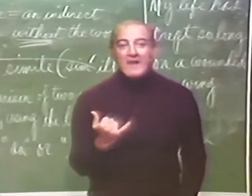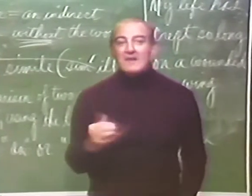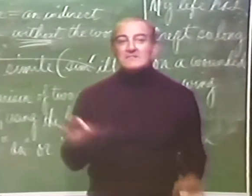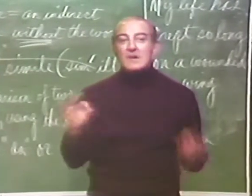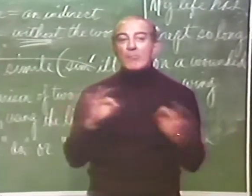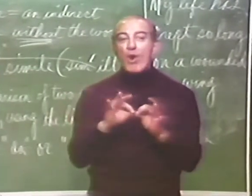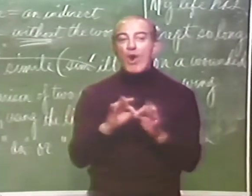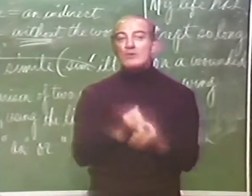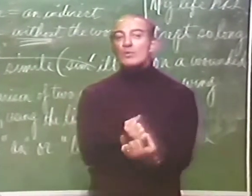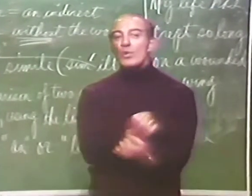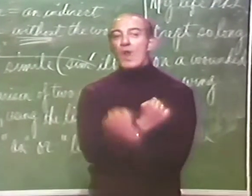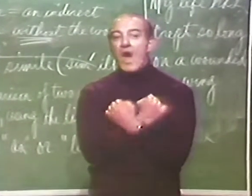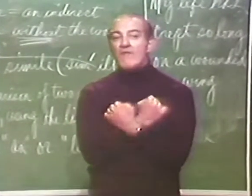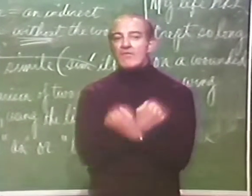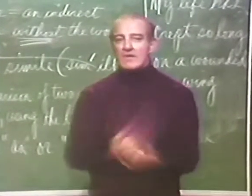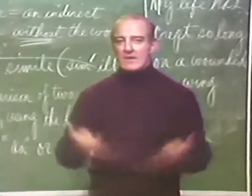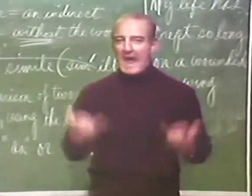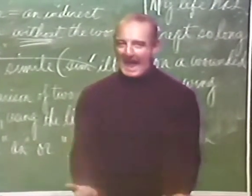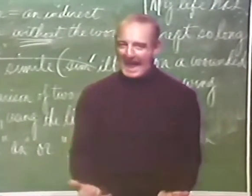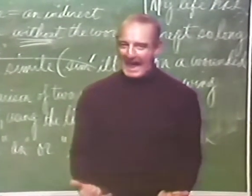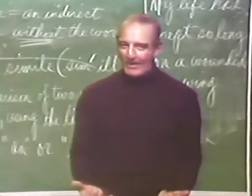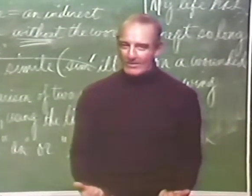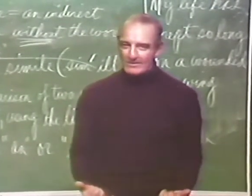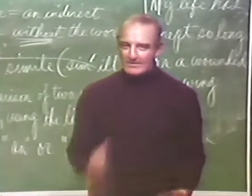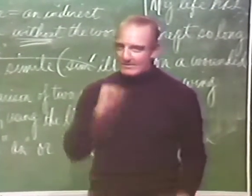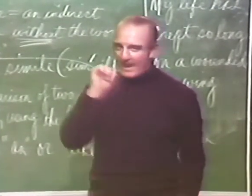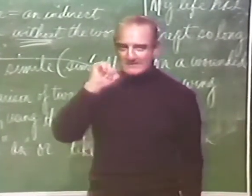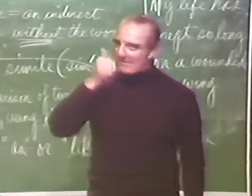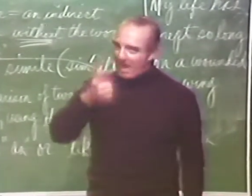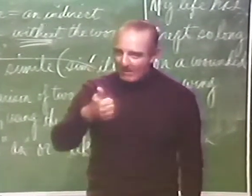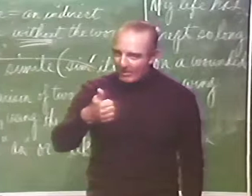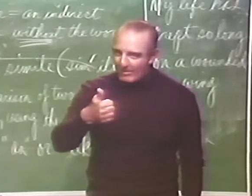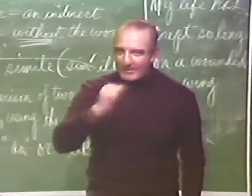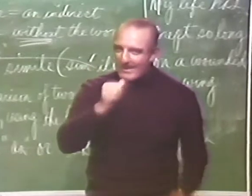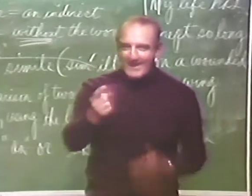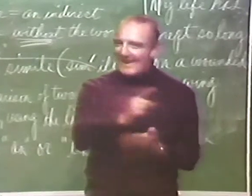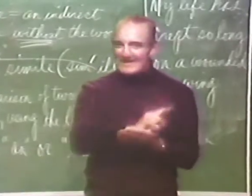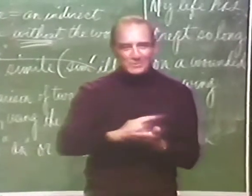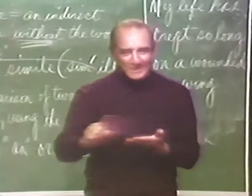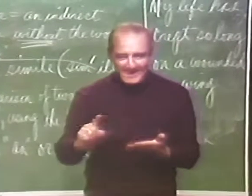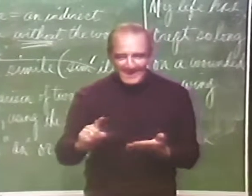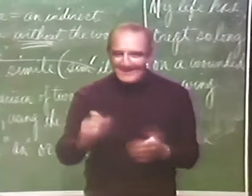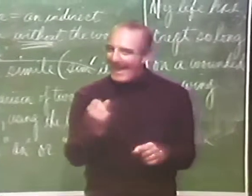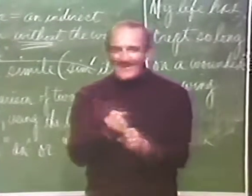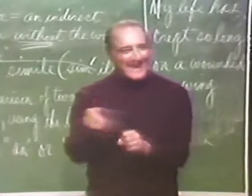MAKE HER SEE WHY IT'S IMPORTANT TO LOVE NOW,